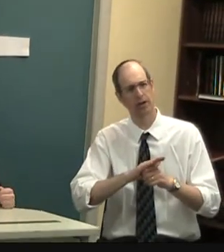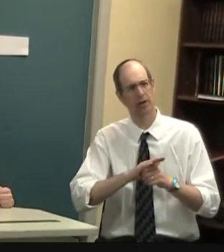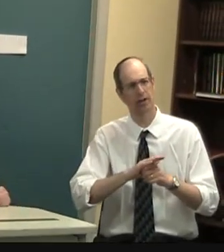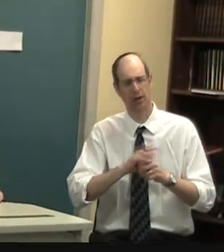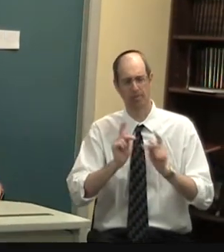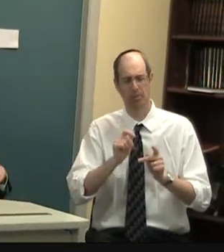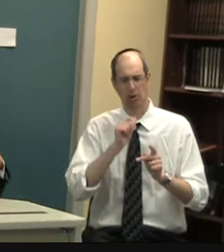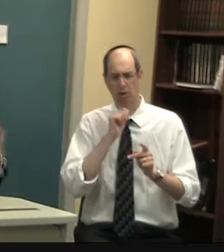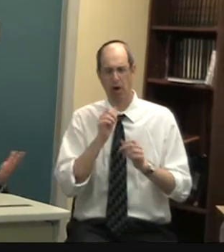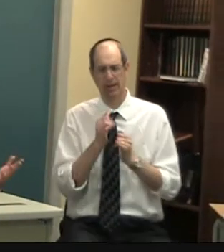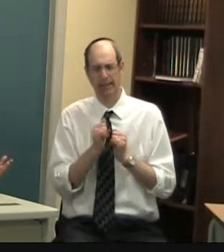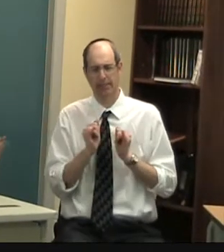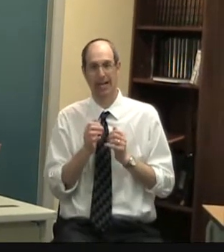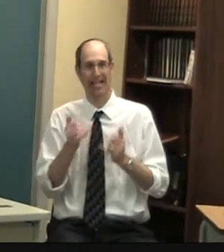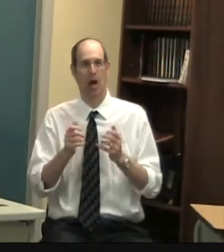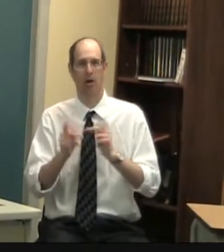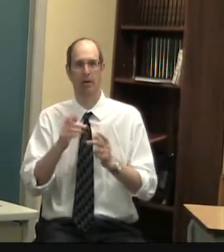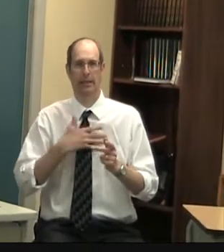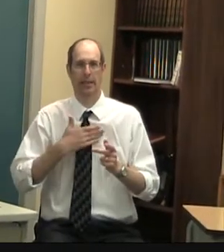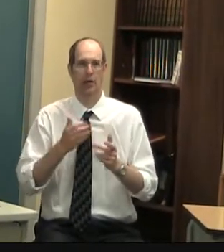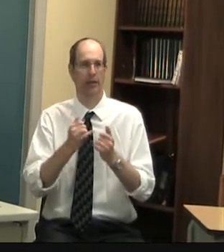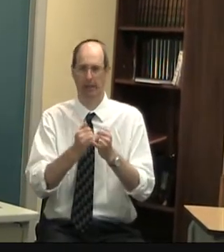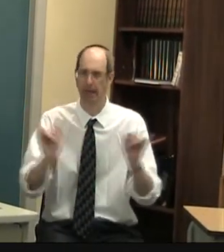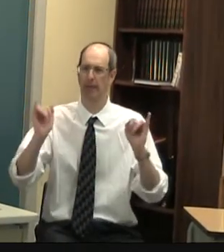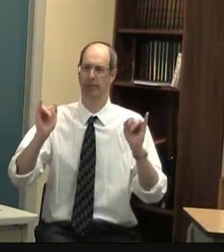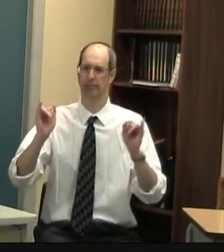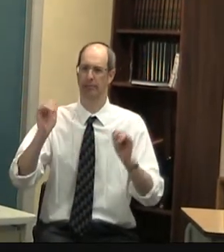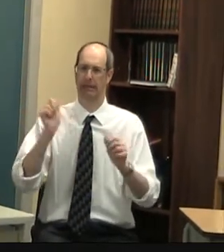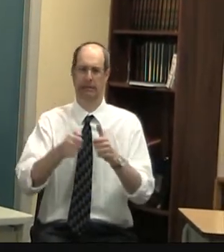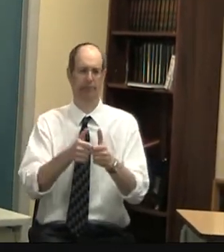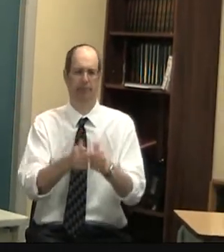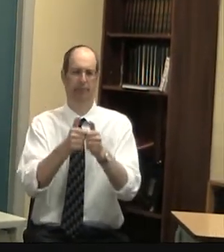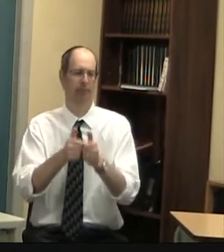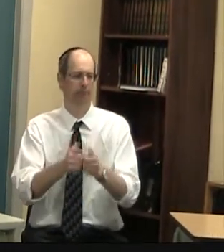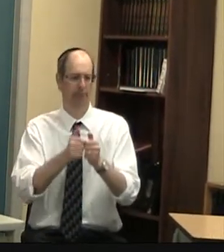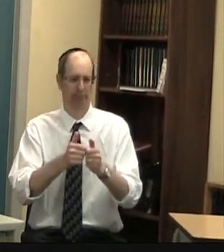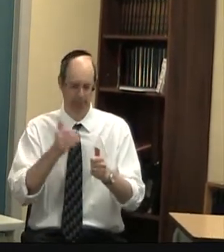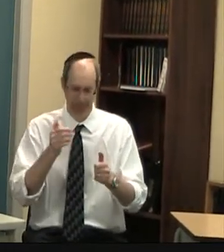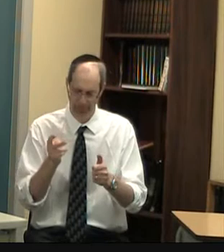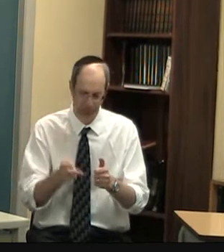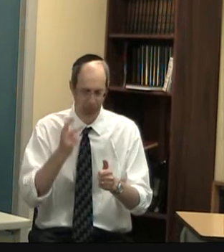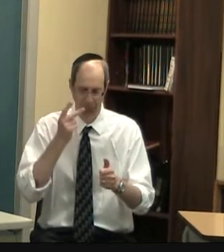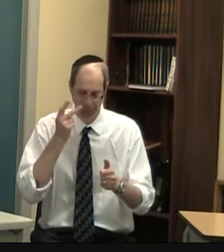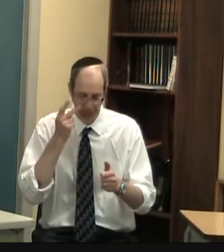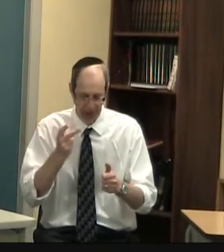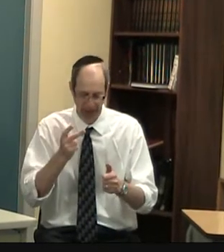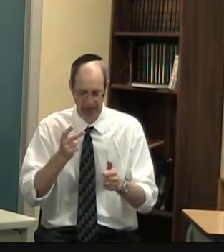young people independent you see the world you go ahead and click and in two seconds you know more than 10 10 10 20 much jesus together